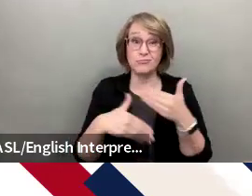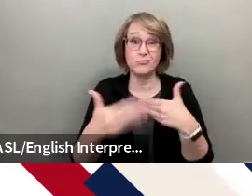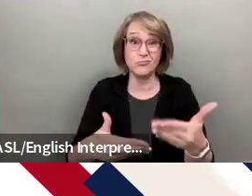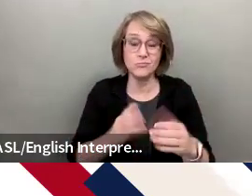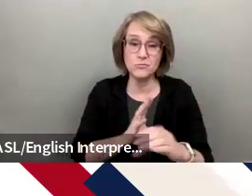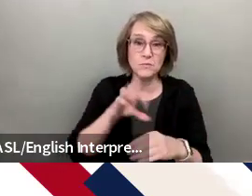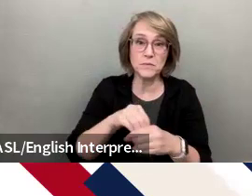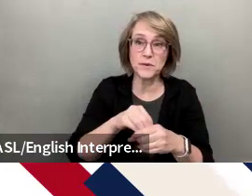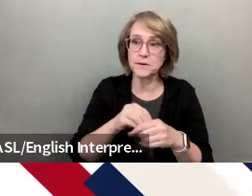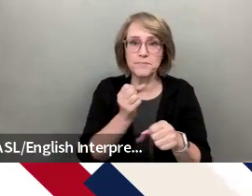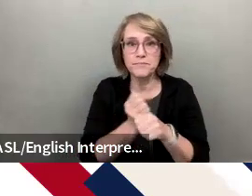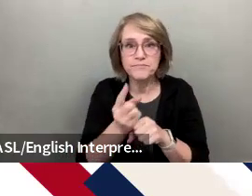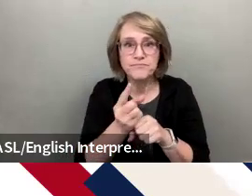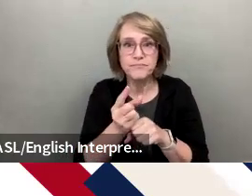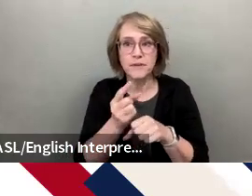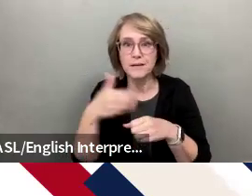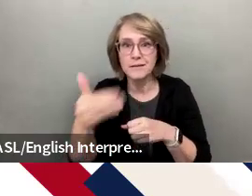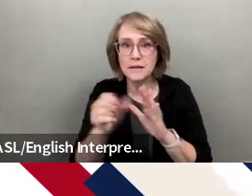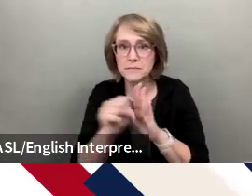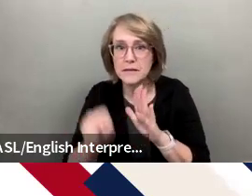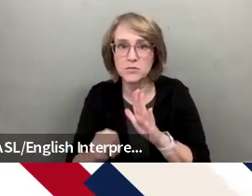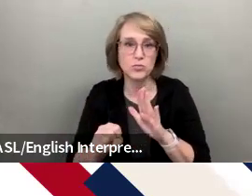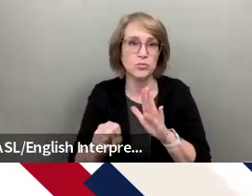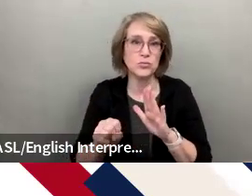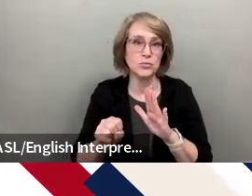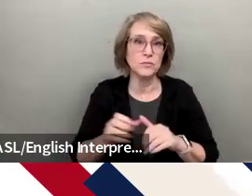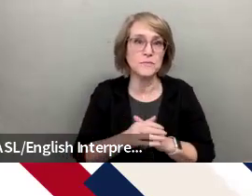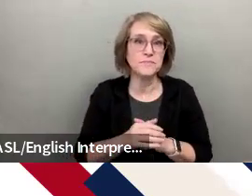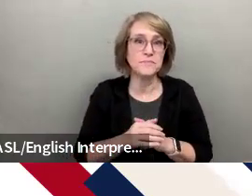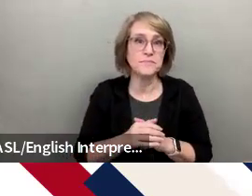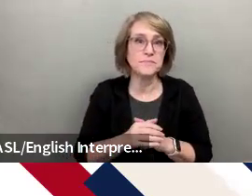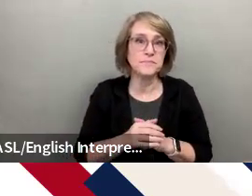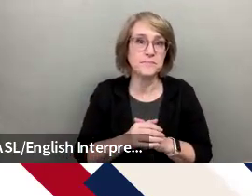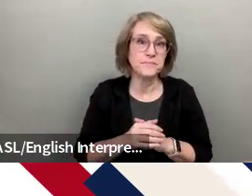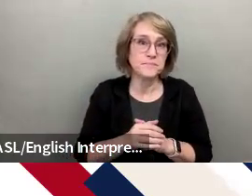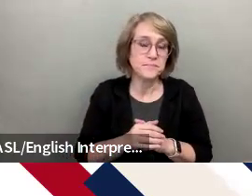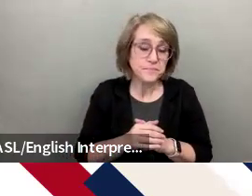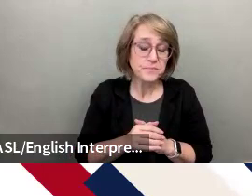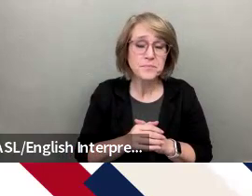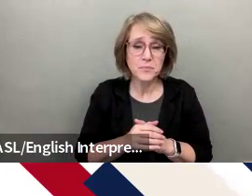INTO THE NEXT YEAR OR TO THE NEXT SEMESTER AND SO FORTH. AND BECAUSE OF THAT WE HAVE HAD REALLY